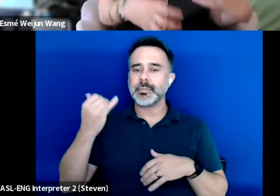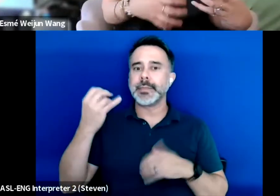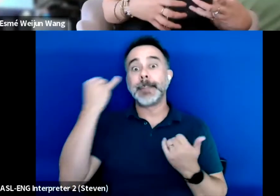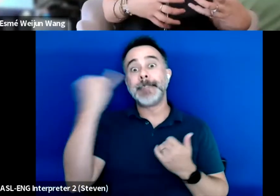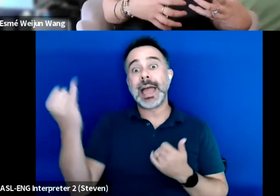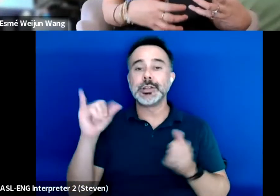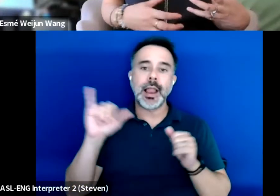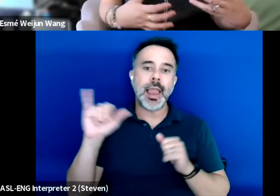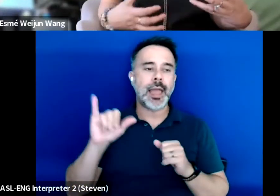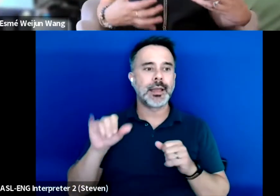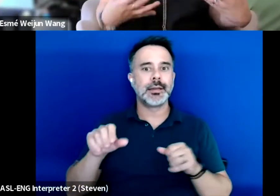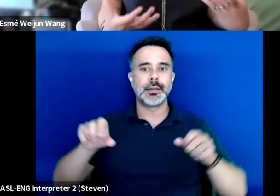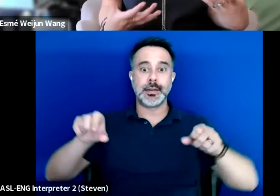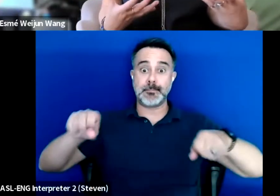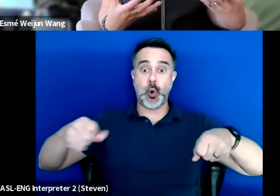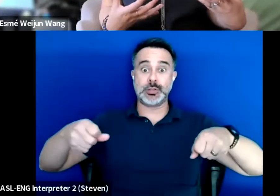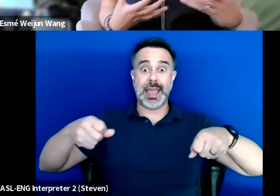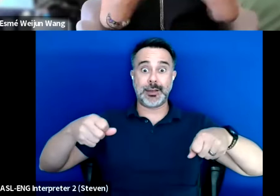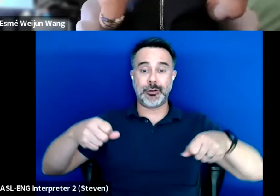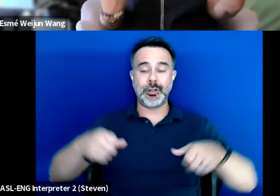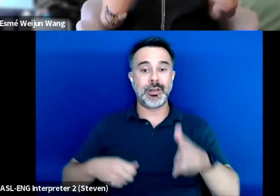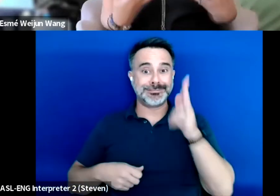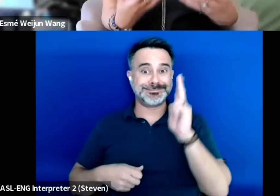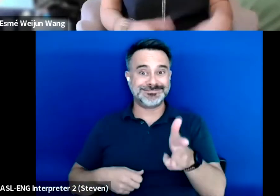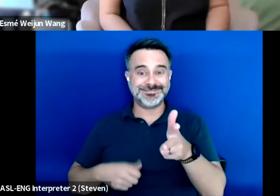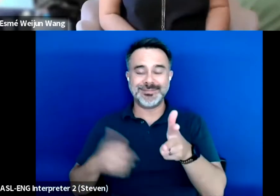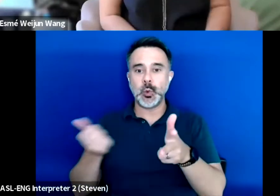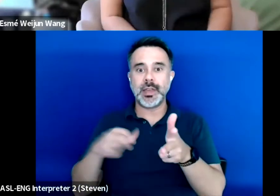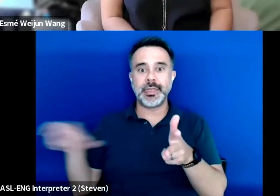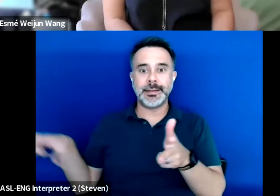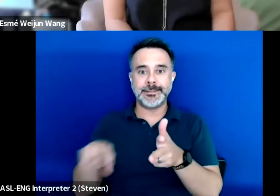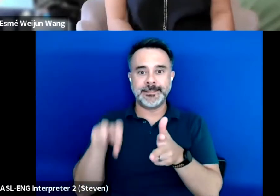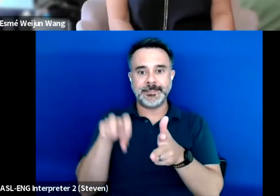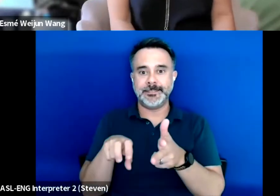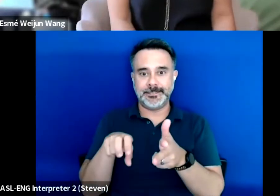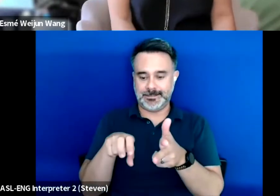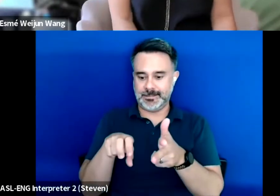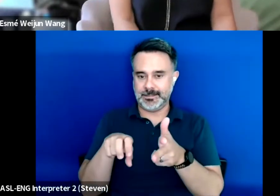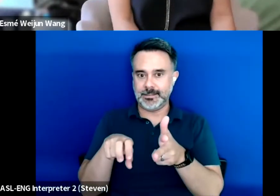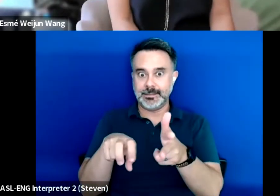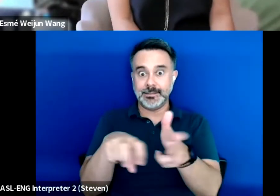And then the recovery period at the end would be so brief that I was, like, I don't have --